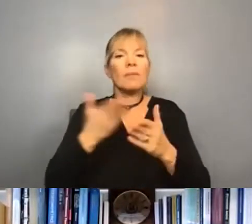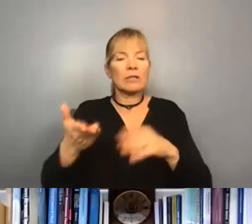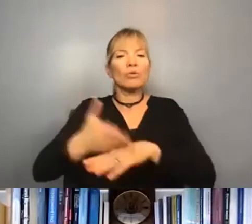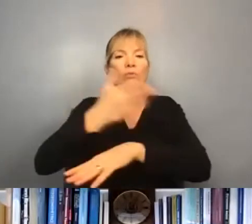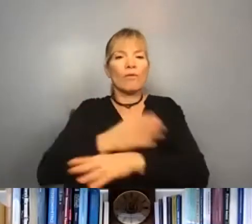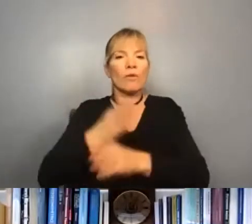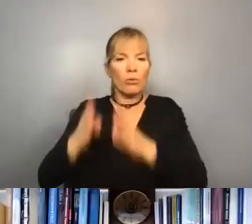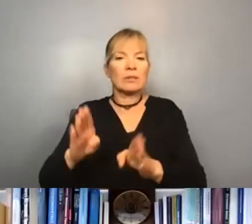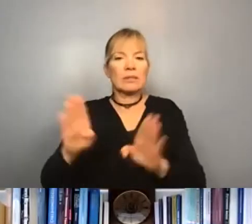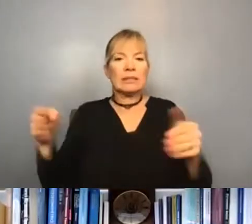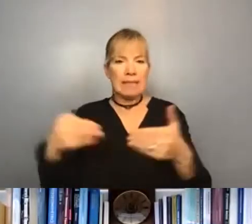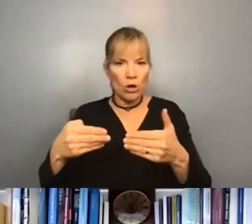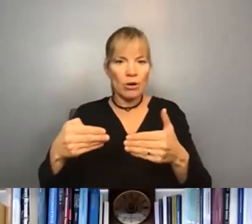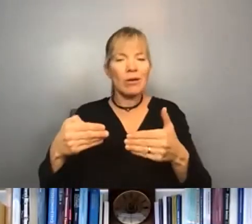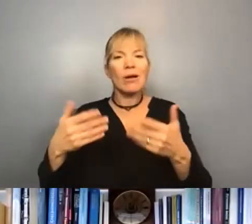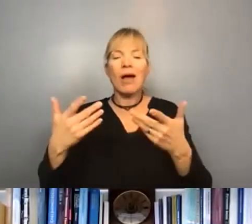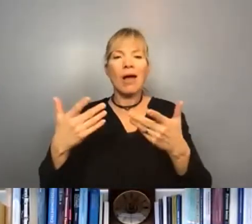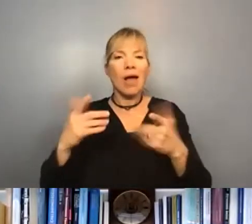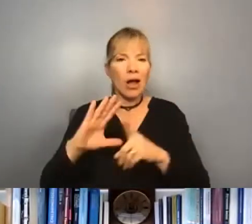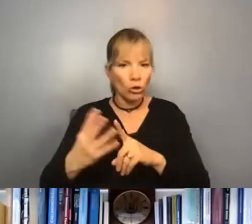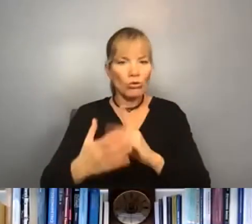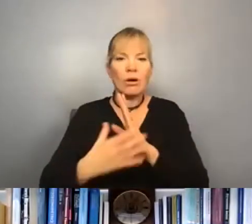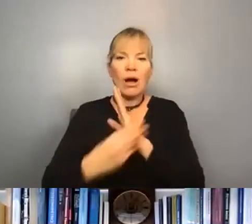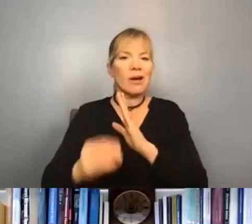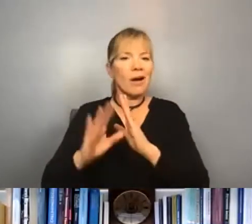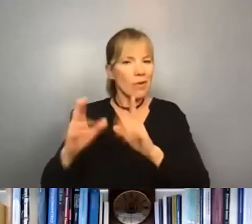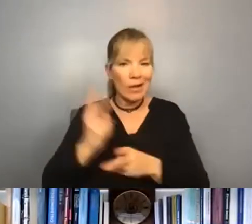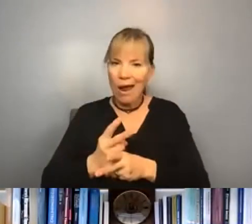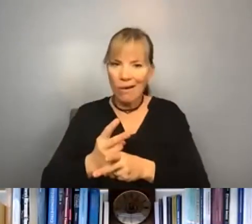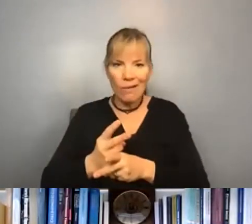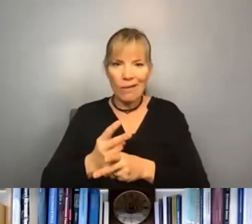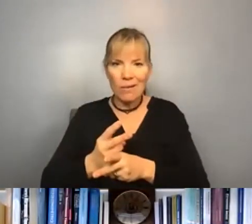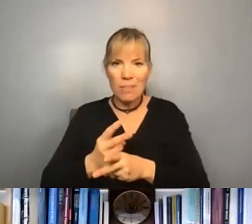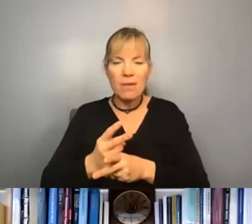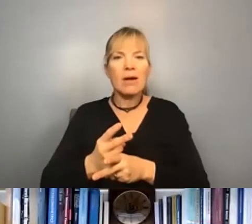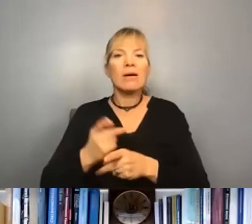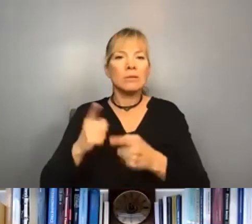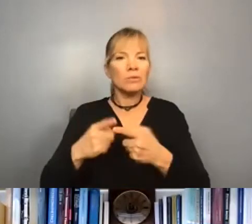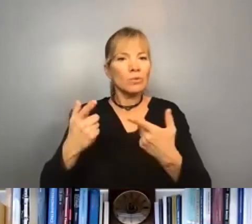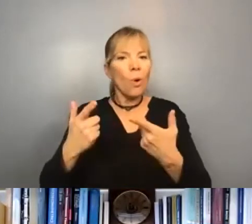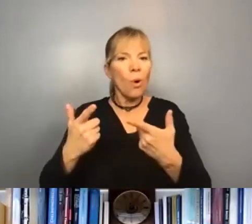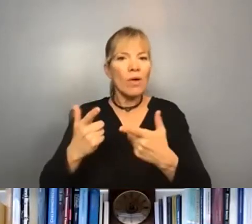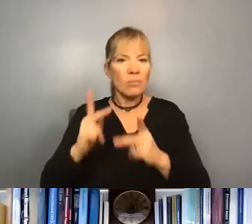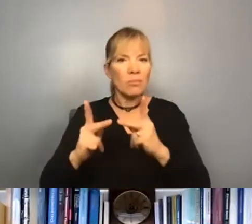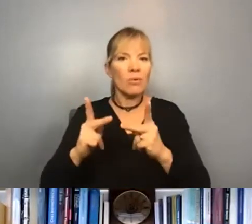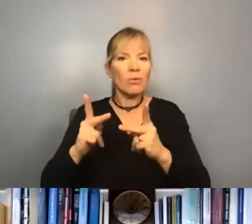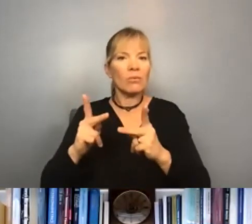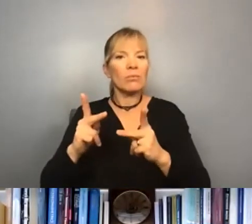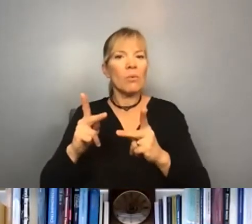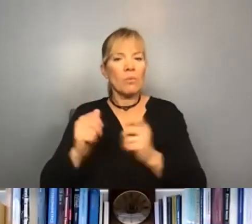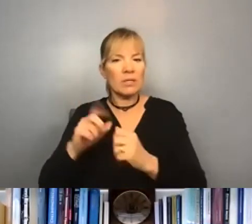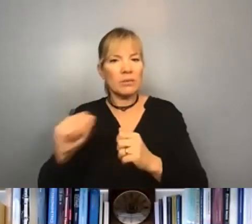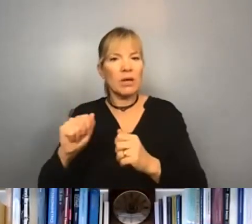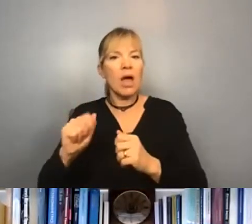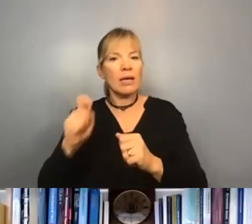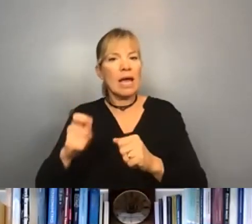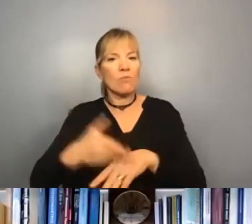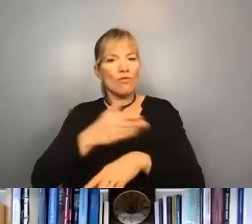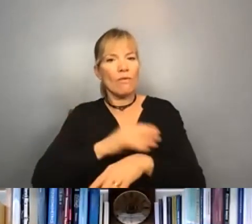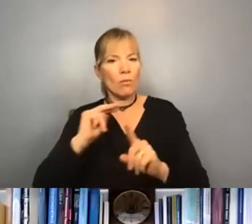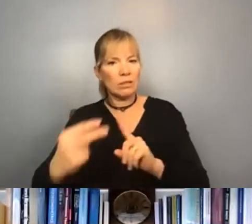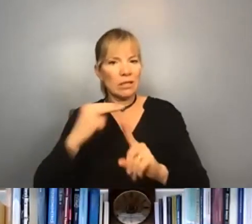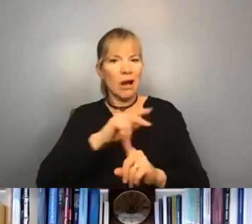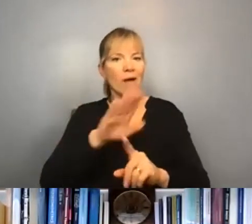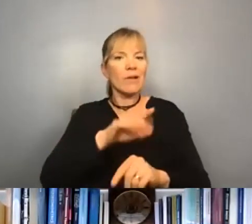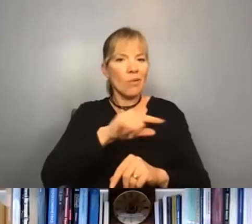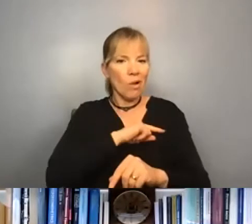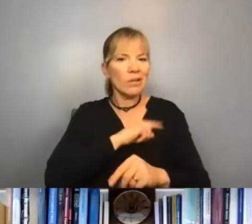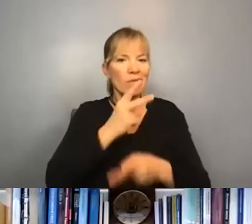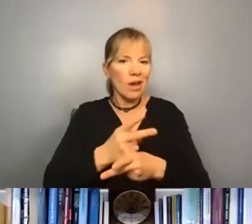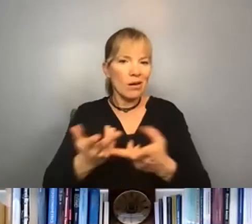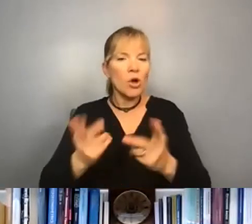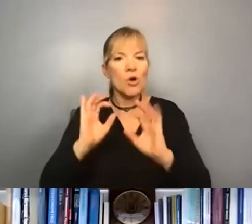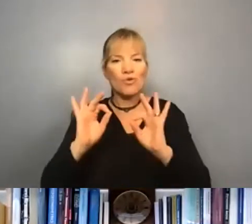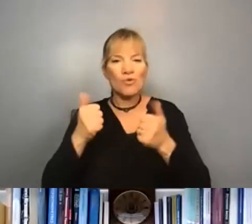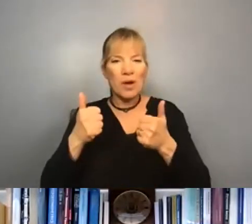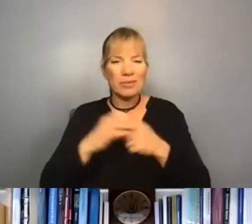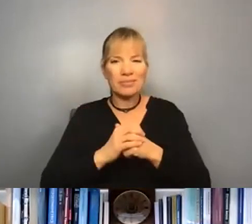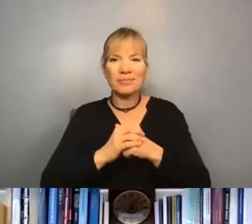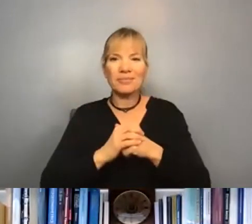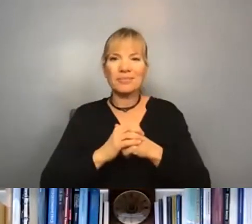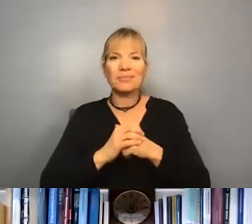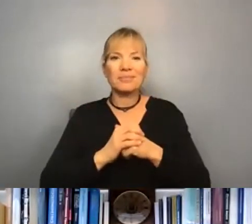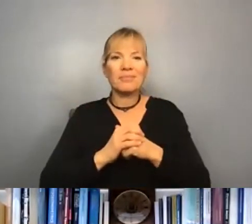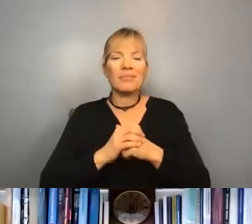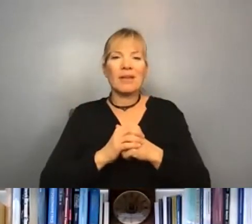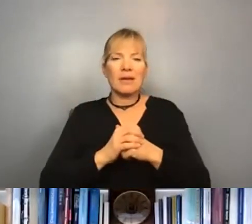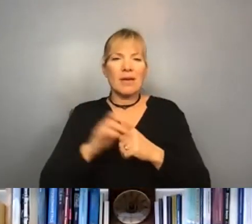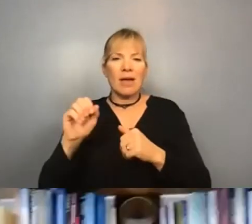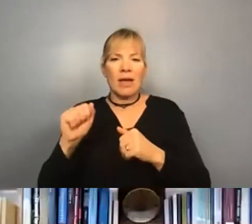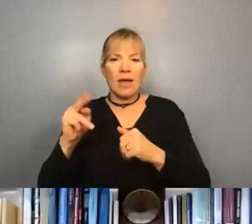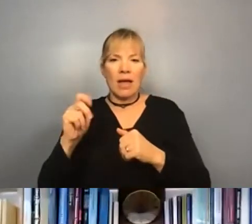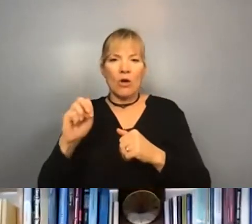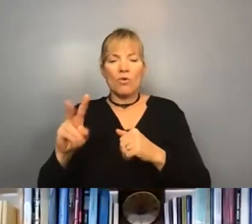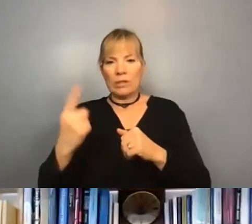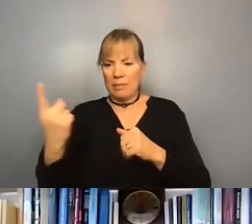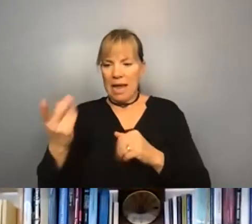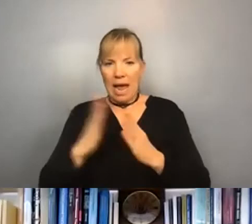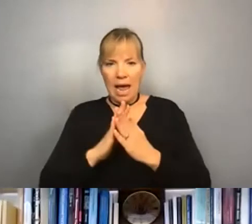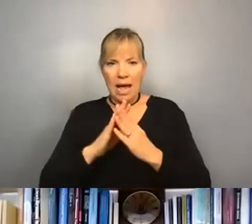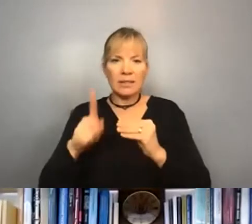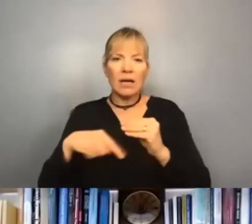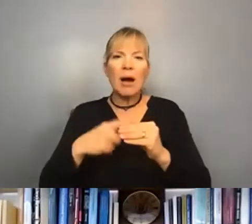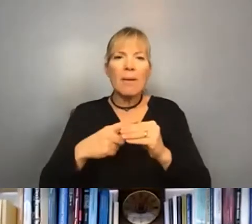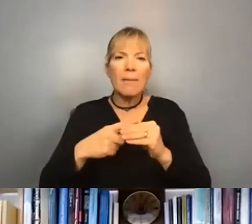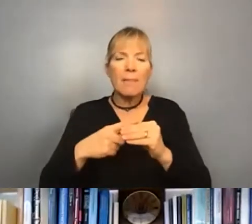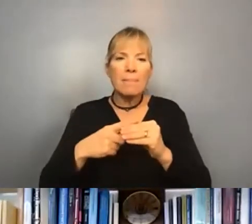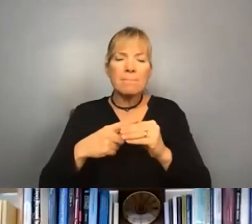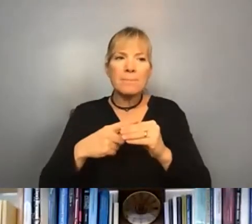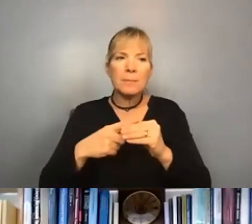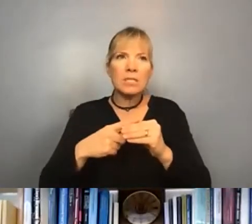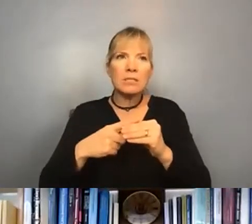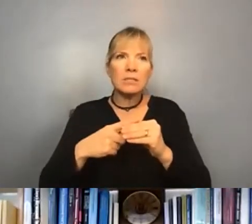Great.